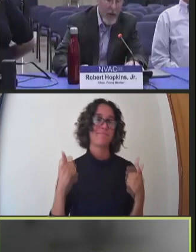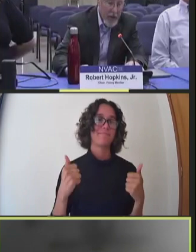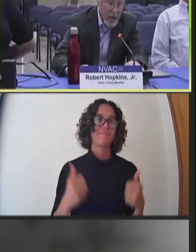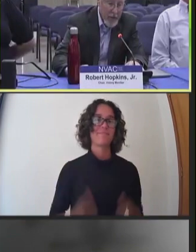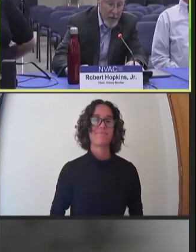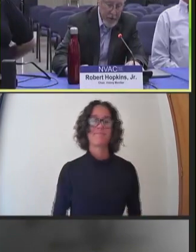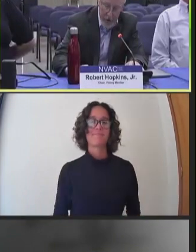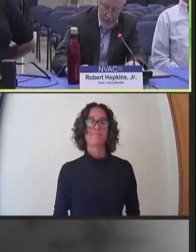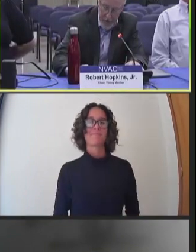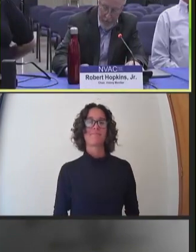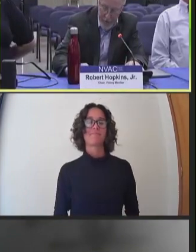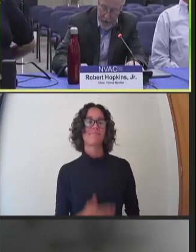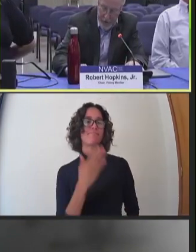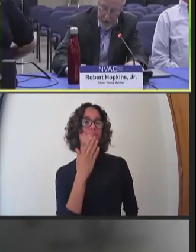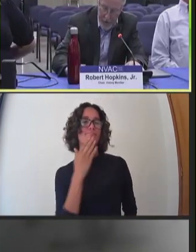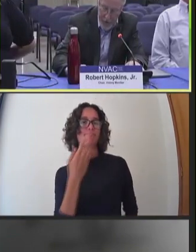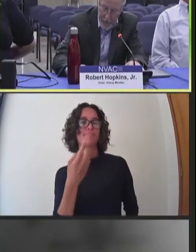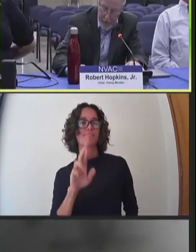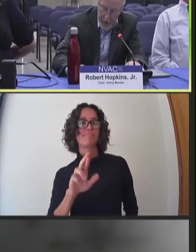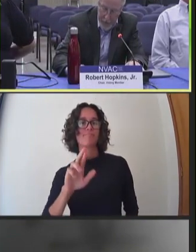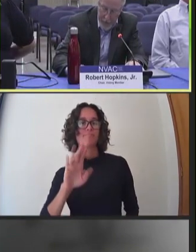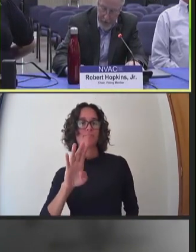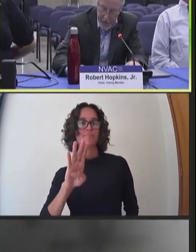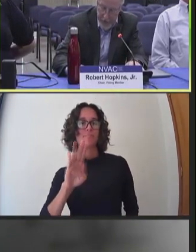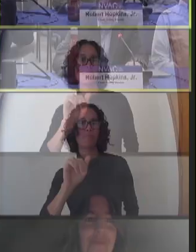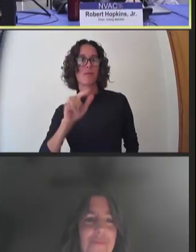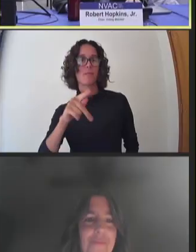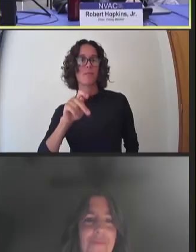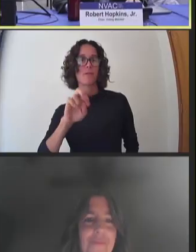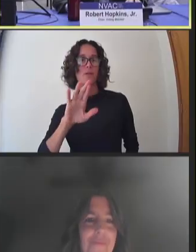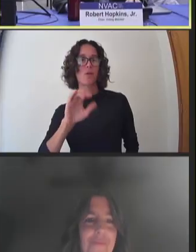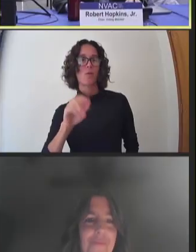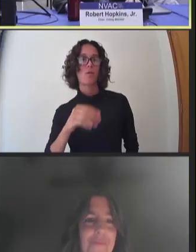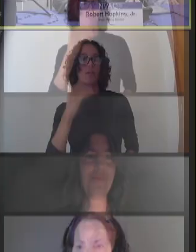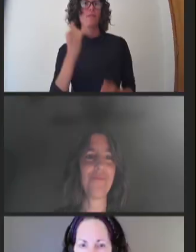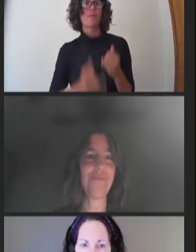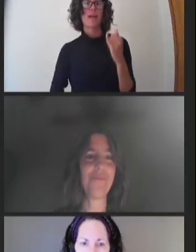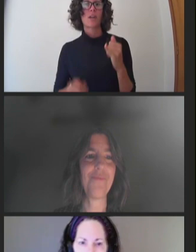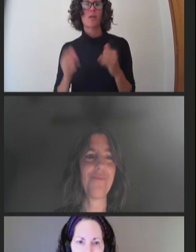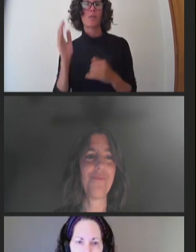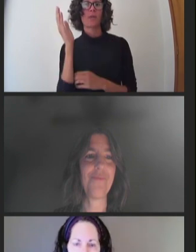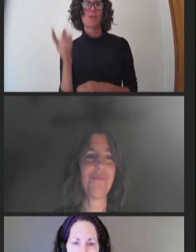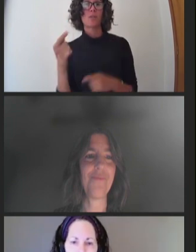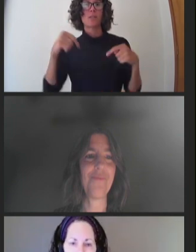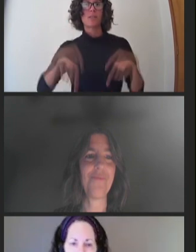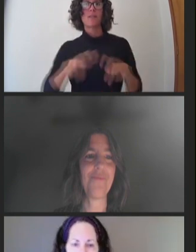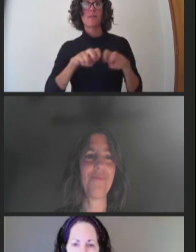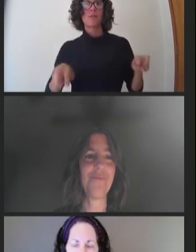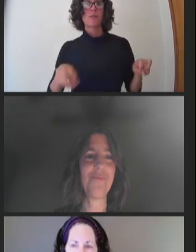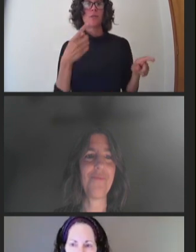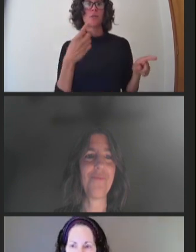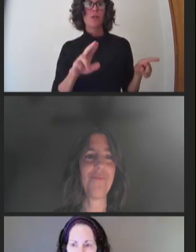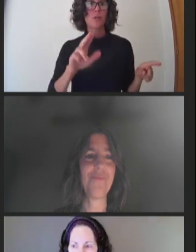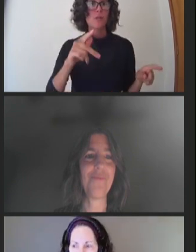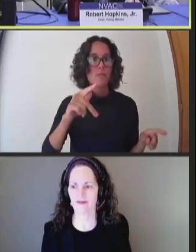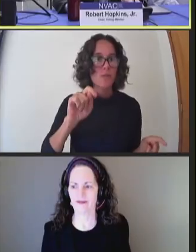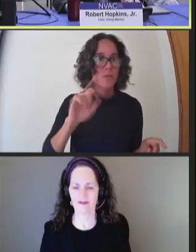Robert Hopkins: Thank you, Dr. Belperio. Our final presenter in this panel is Dr. Patricia Lloyd from the U.S. Food and Drug Administration. Dr. Lloyd,